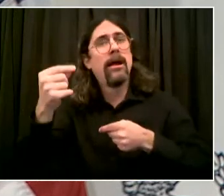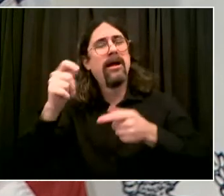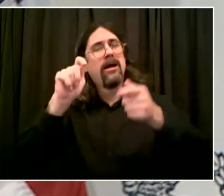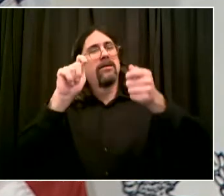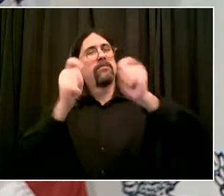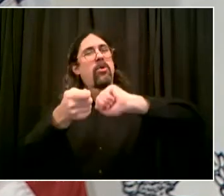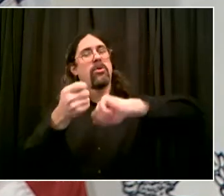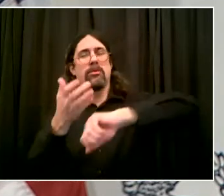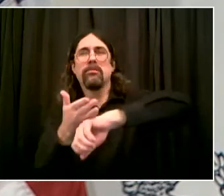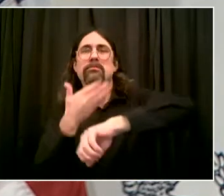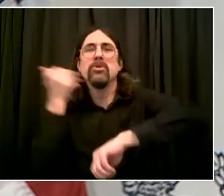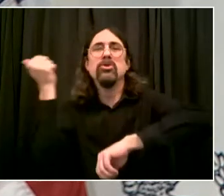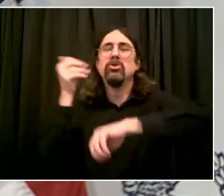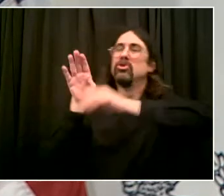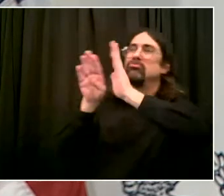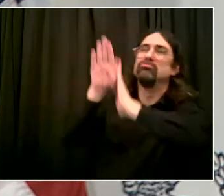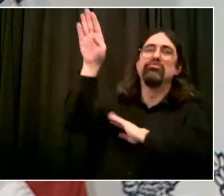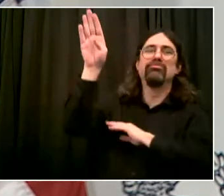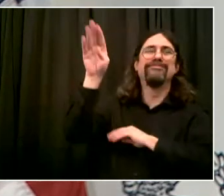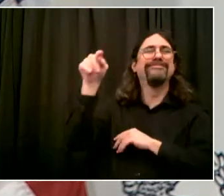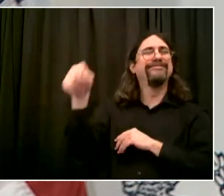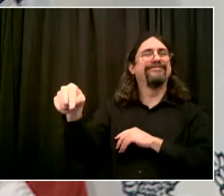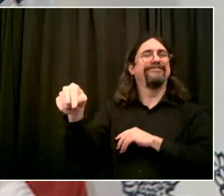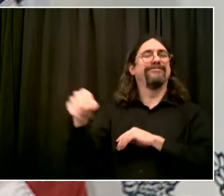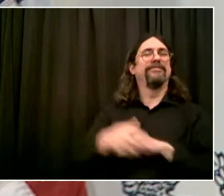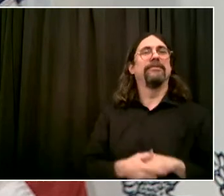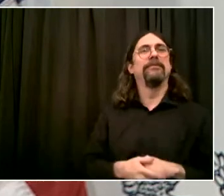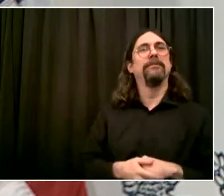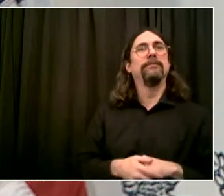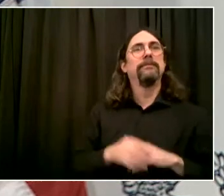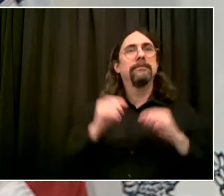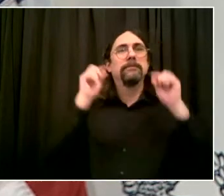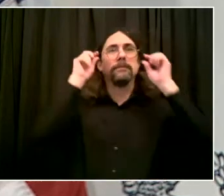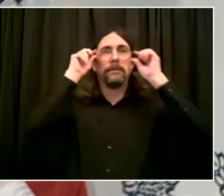PROGRESSS FOR NEW YORK CITY. THE MESSAGE TONIGHT IS A RECOVERY FOR ALL OF US. NOT A RE- CREATION OF THE